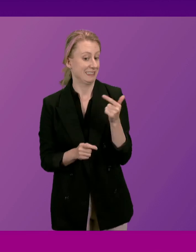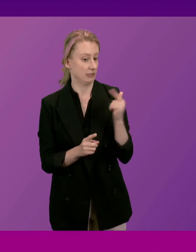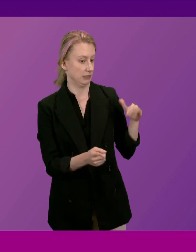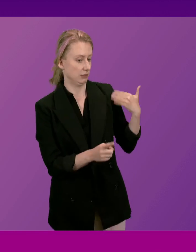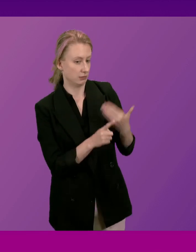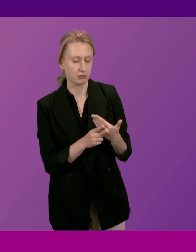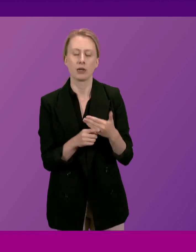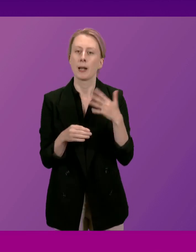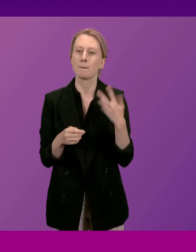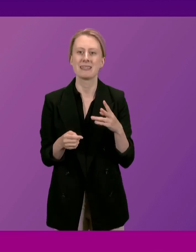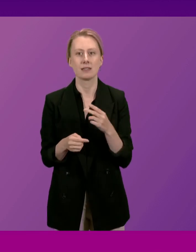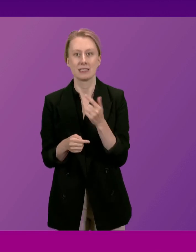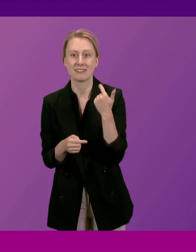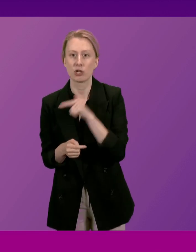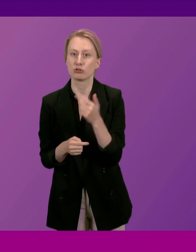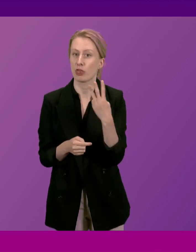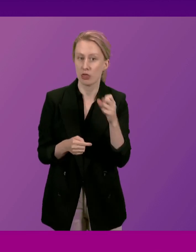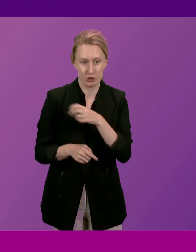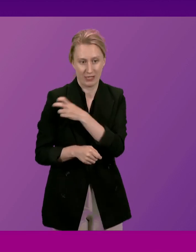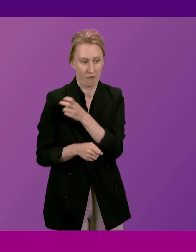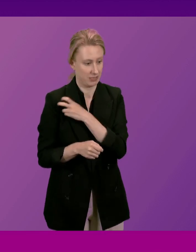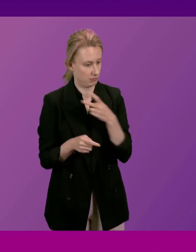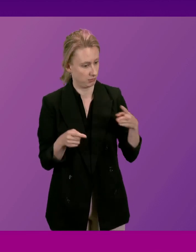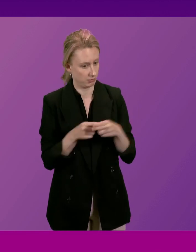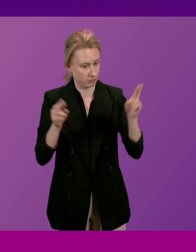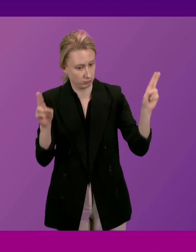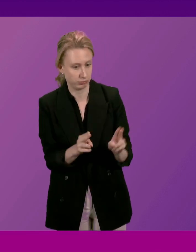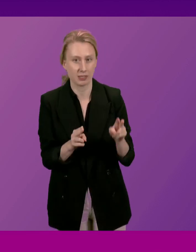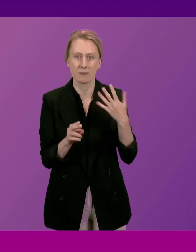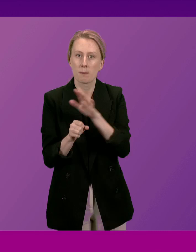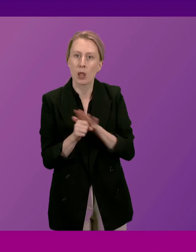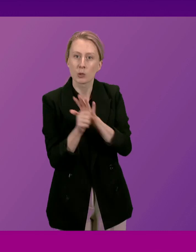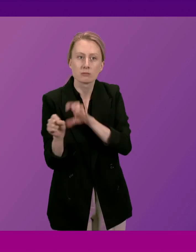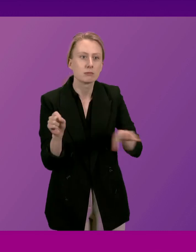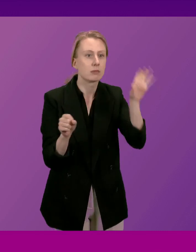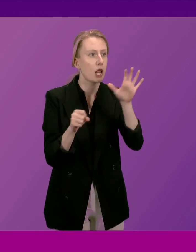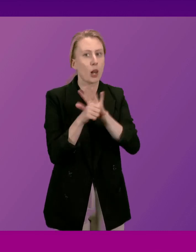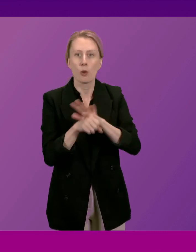730 officers from local divisions and shut countless local police stations.